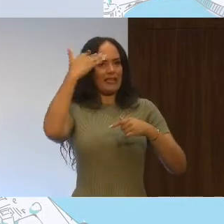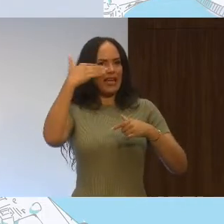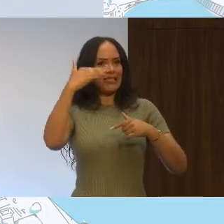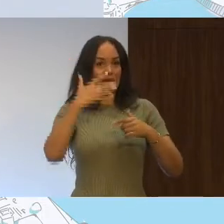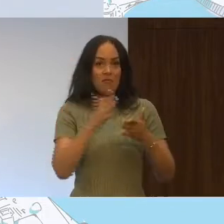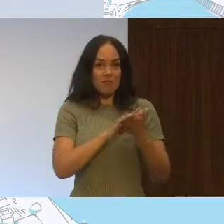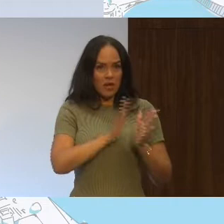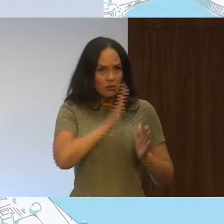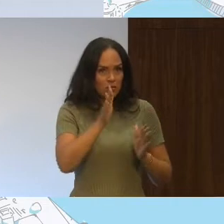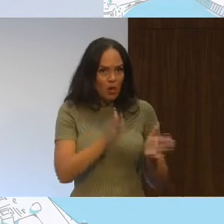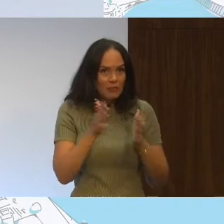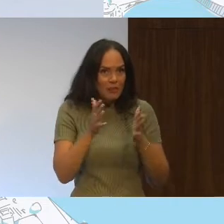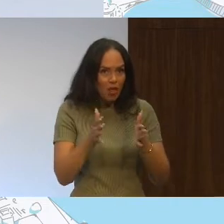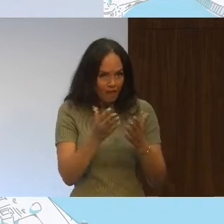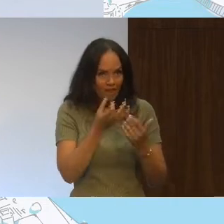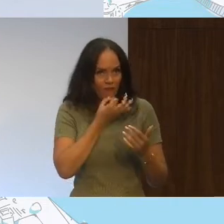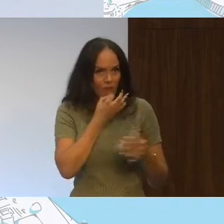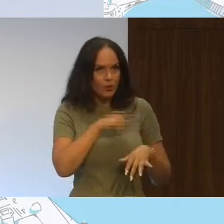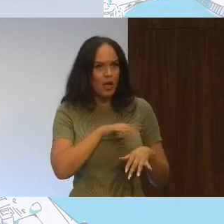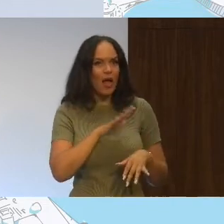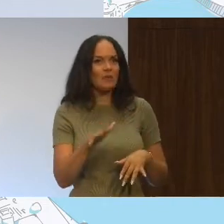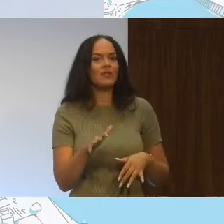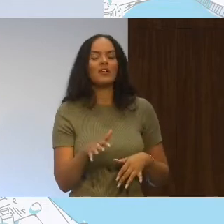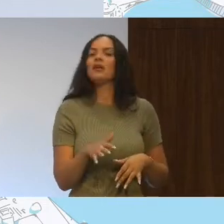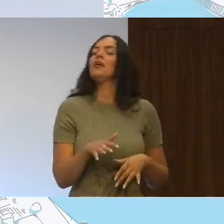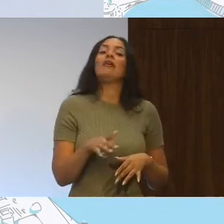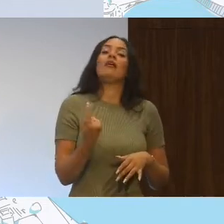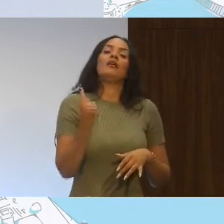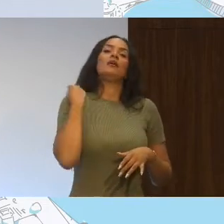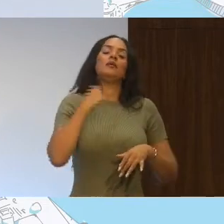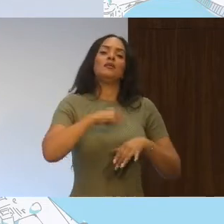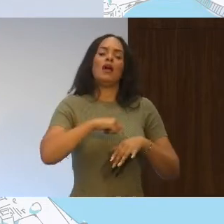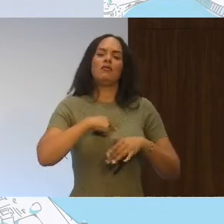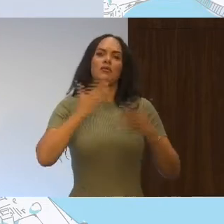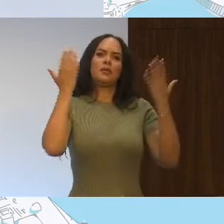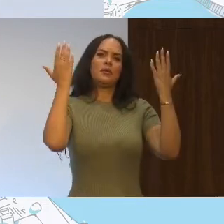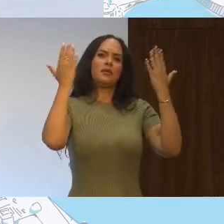when the darkest thoughts of my life emerged. The only way this will stop